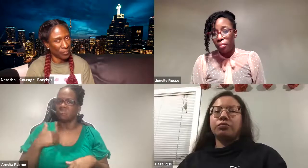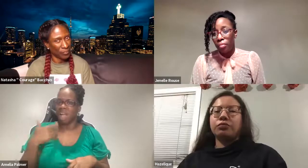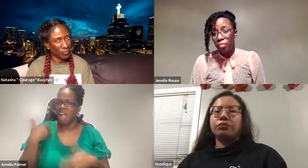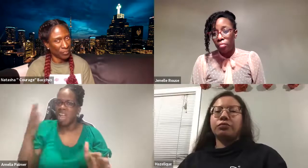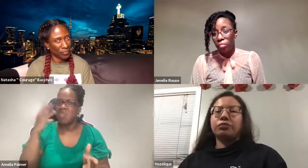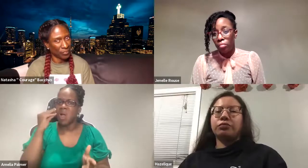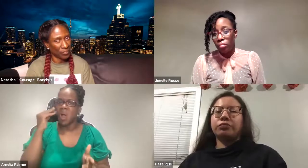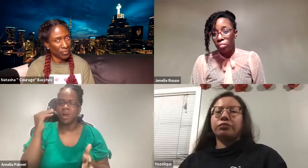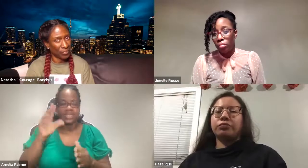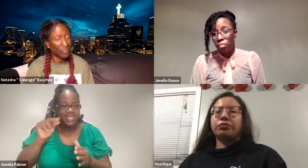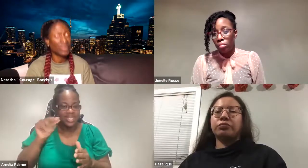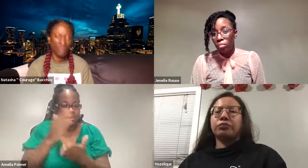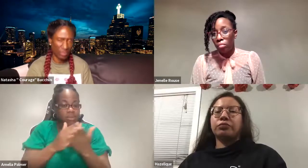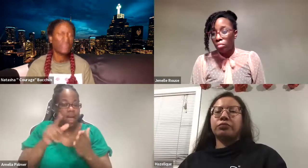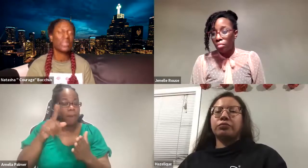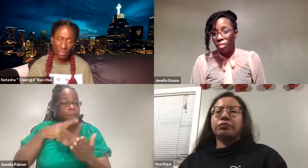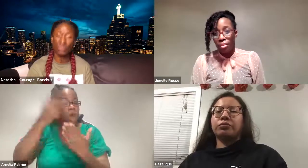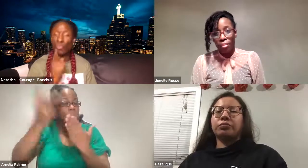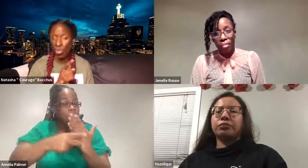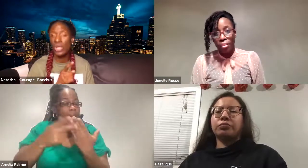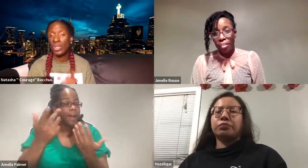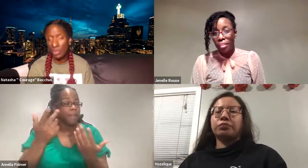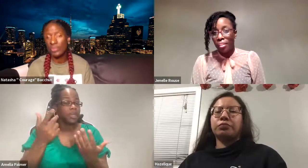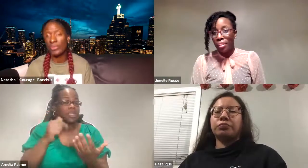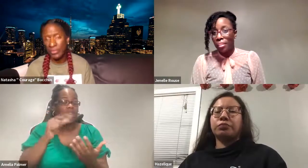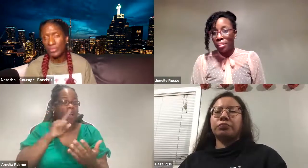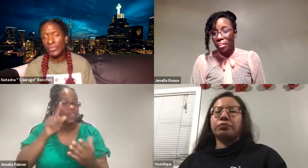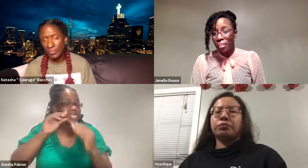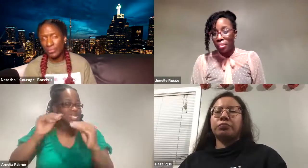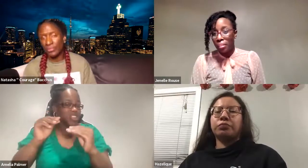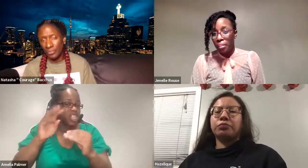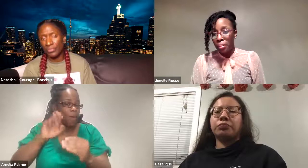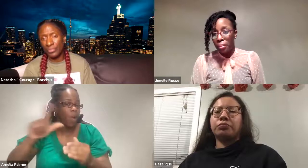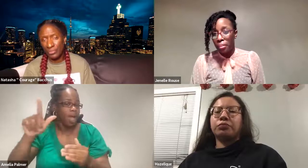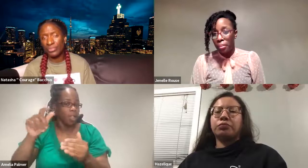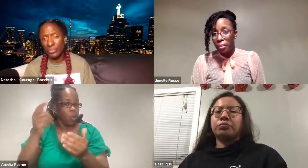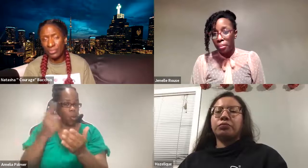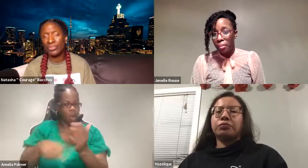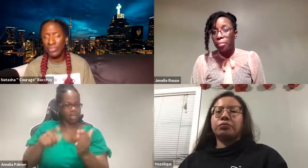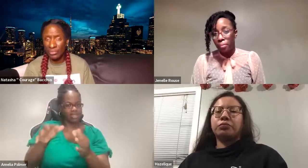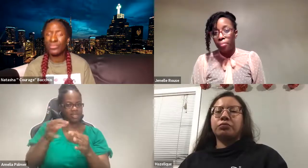and again some people have the attitude of "oh i already know what's going on"-- no, keep an open